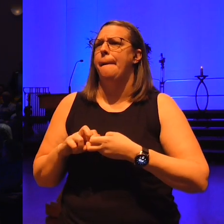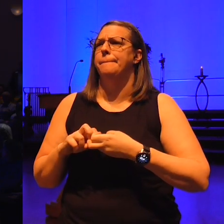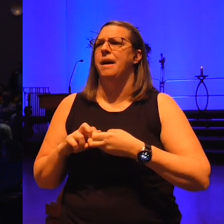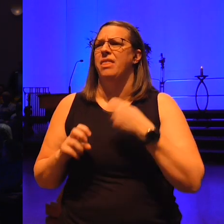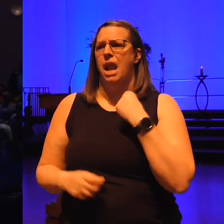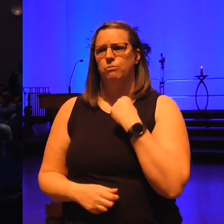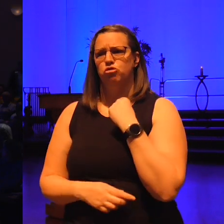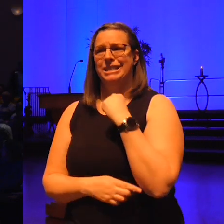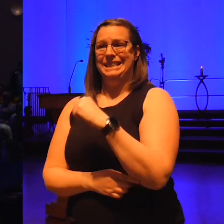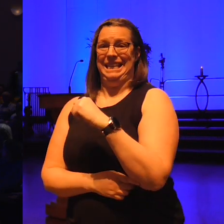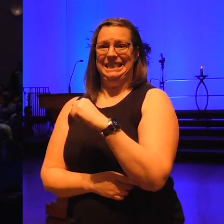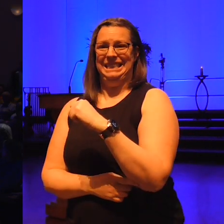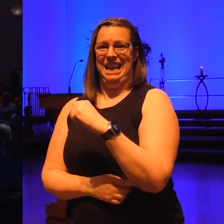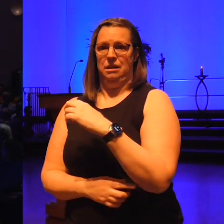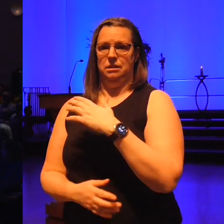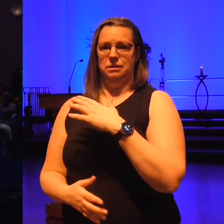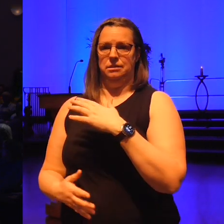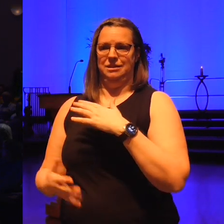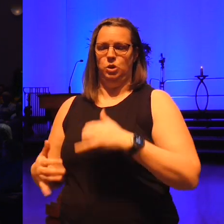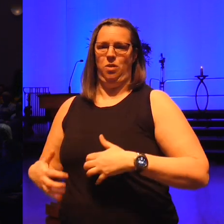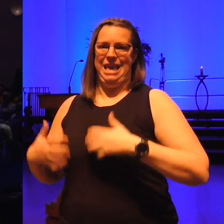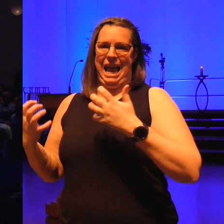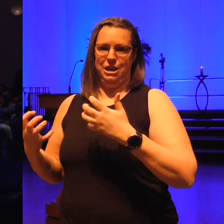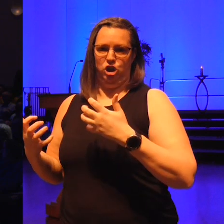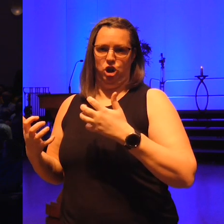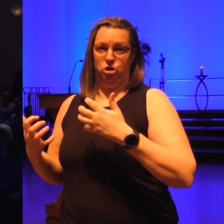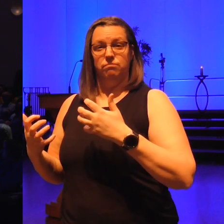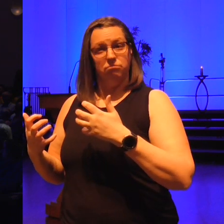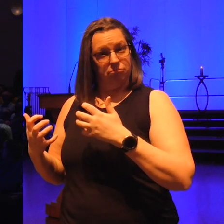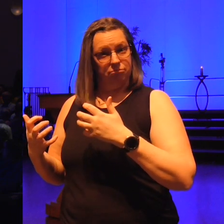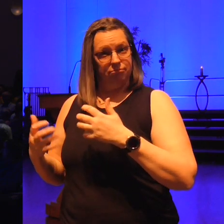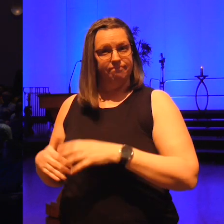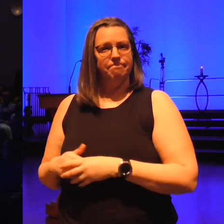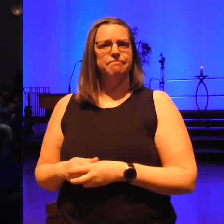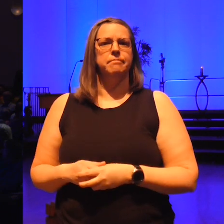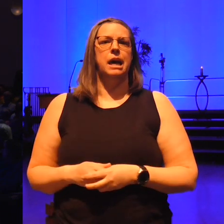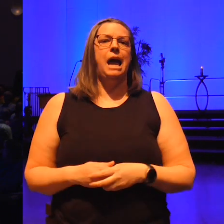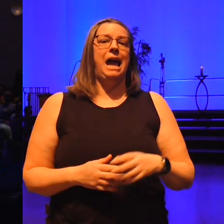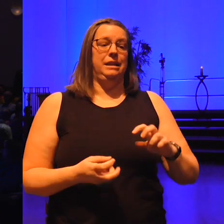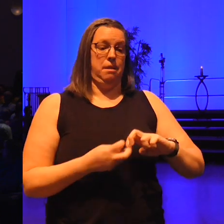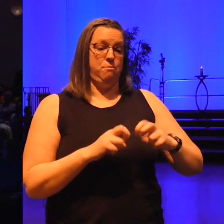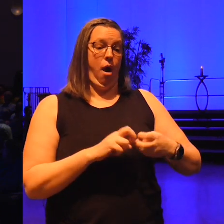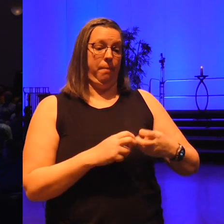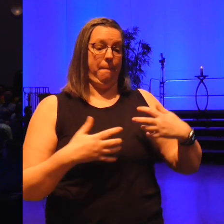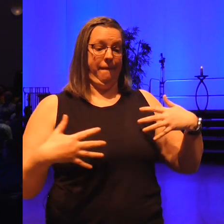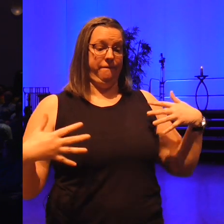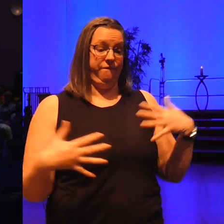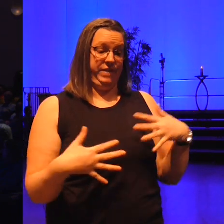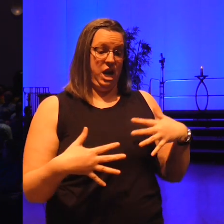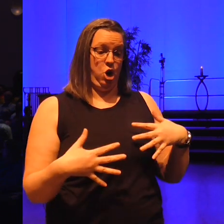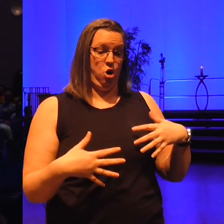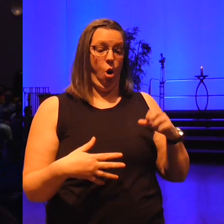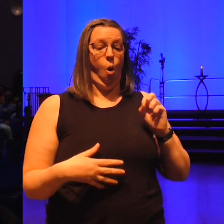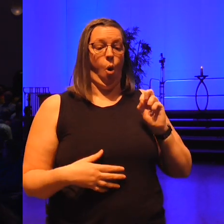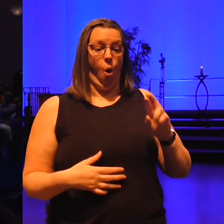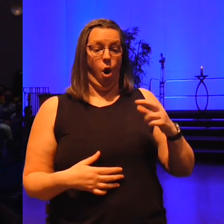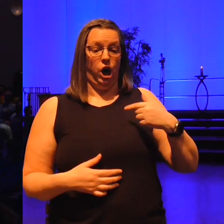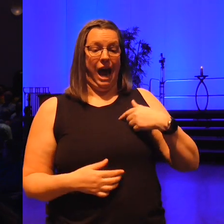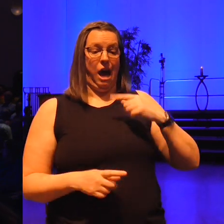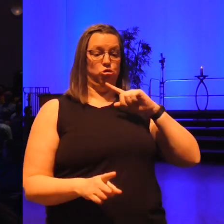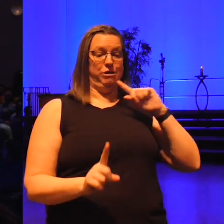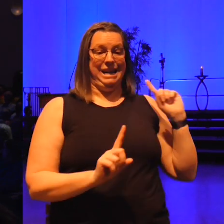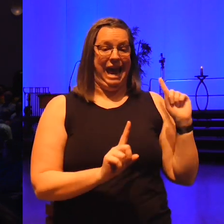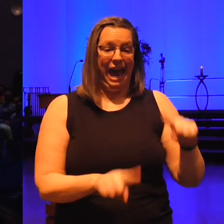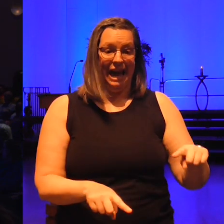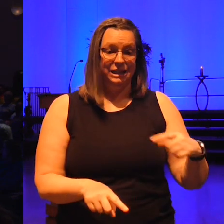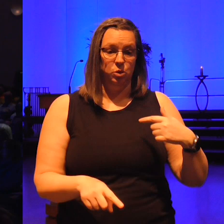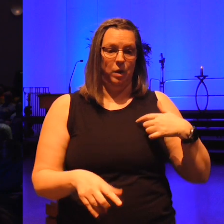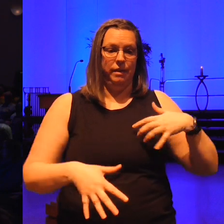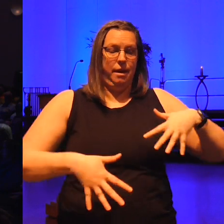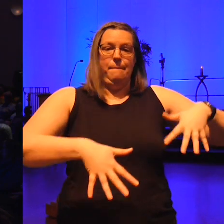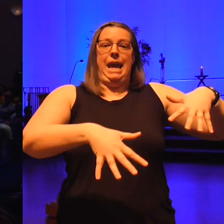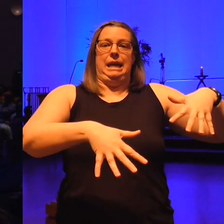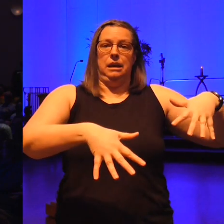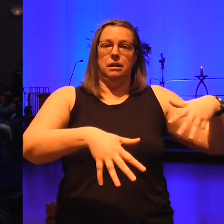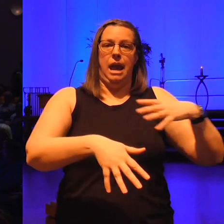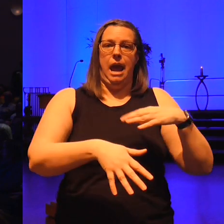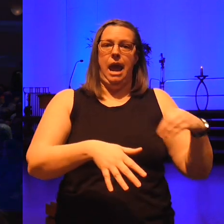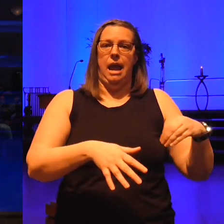to my anger is my problem my fear or that I react to it with Incredible panic and procrastination is